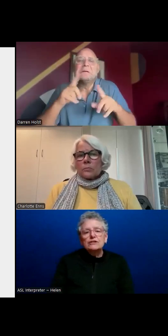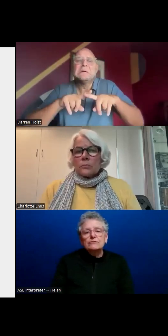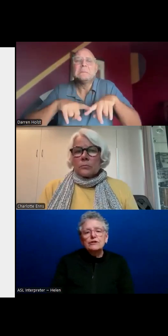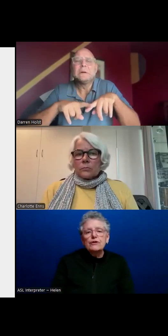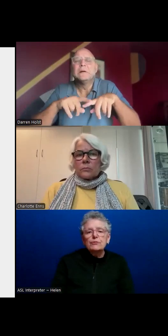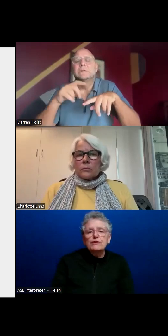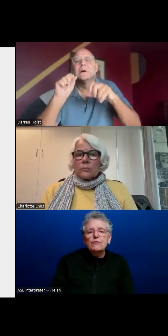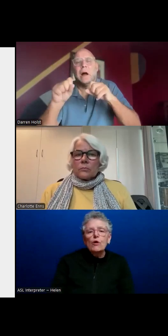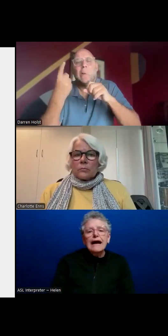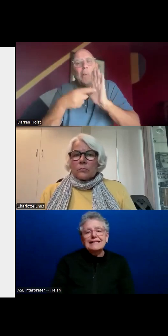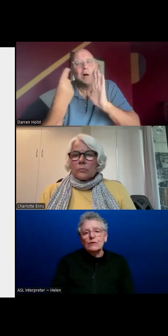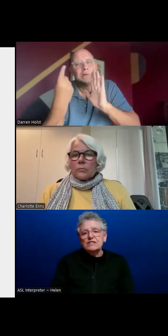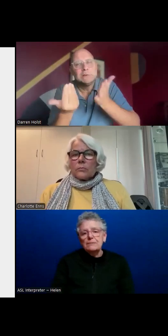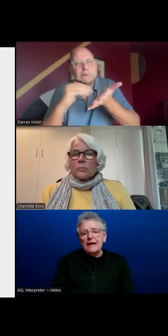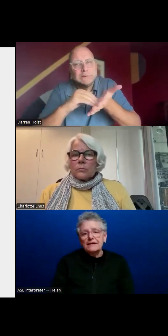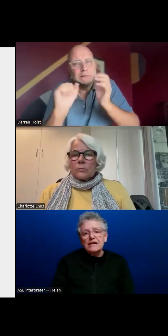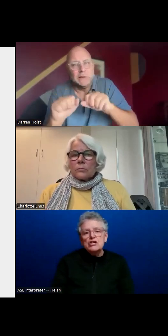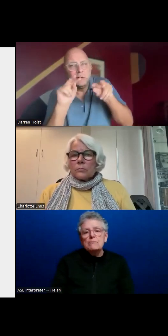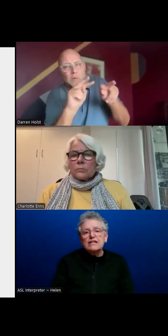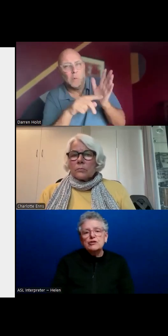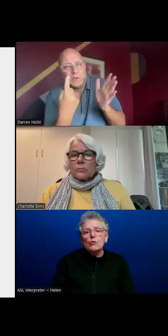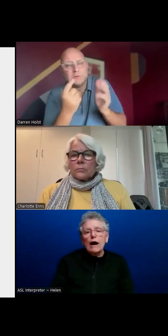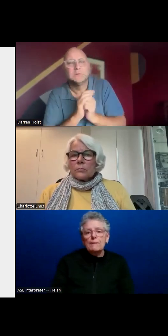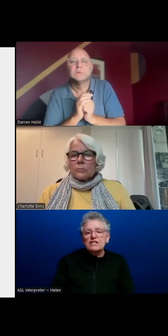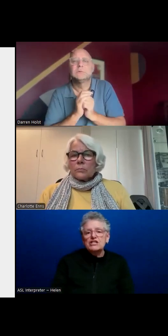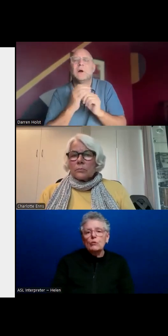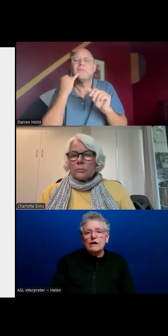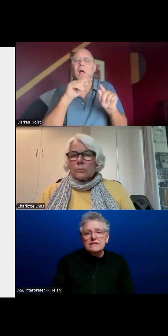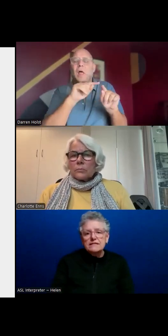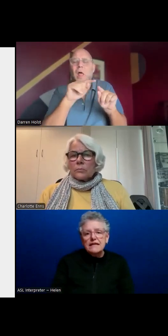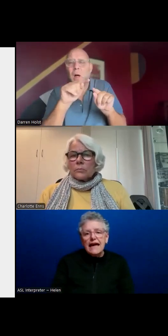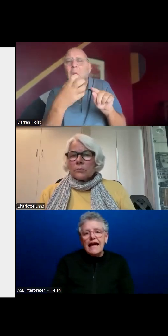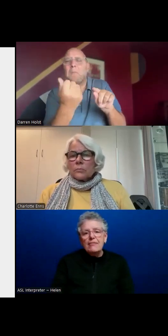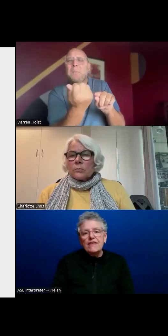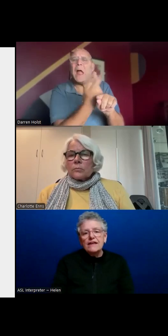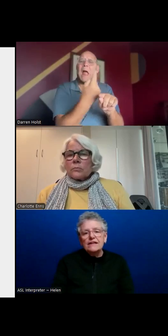With younger children who are three or four, I guess it would depend. You might do a repetition once